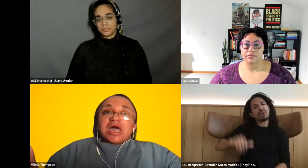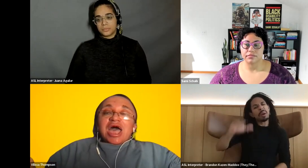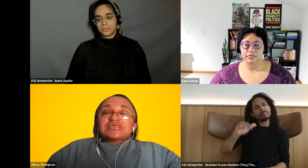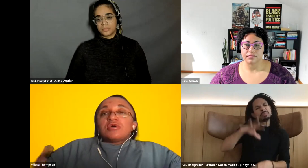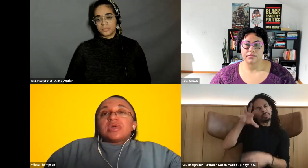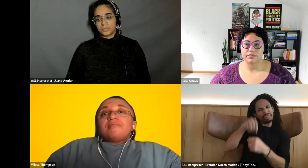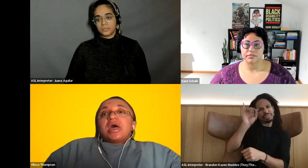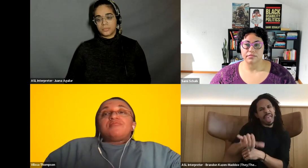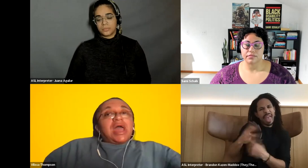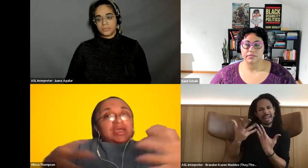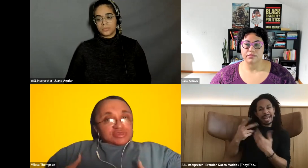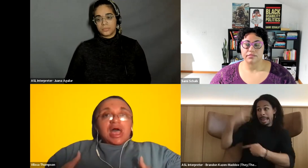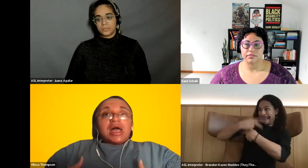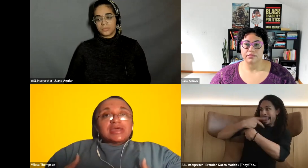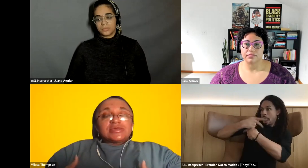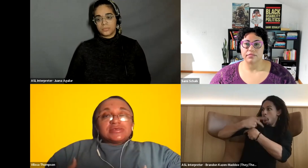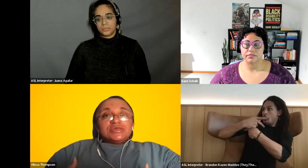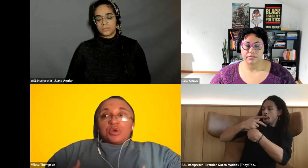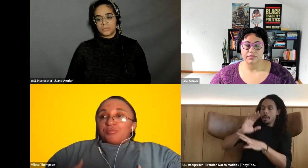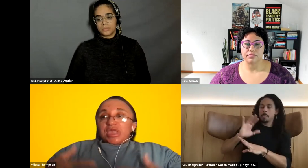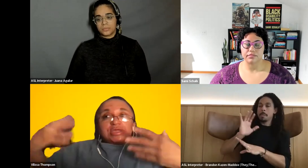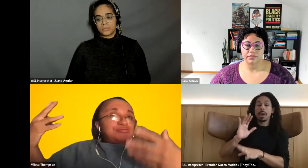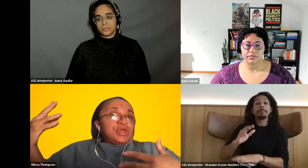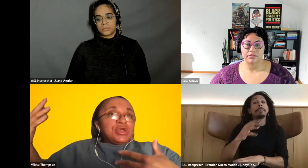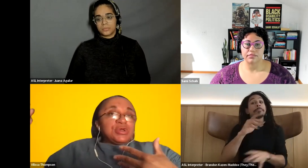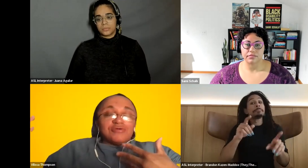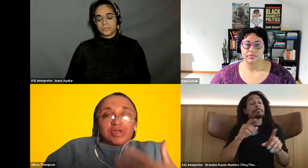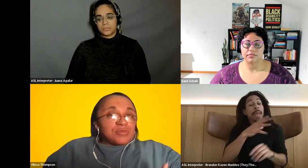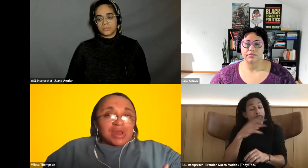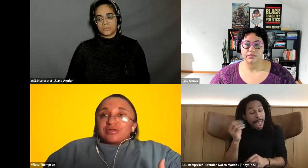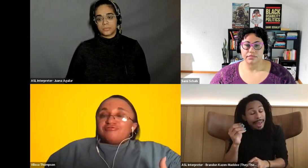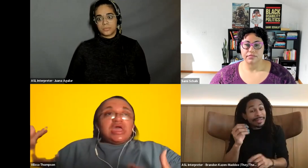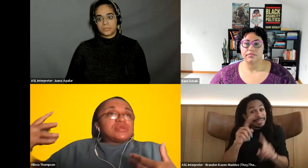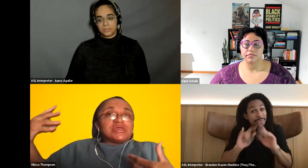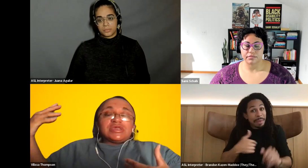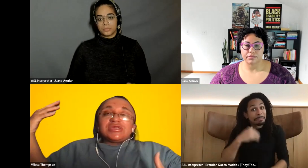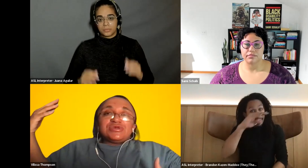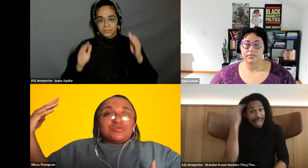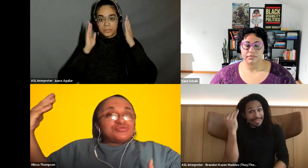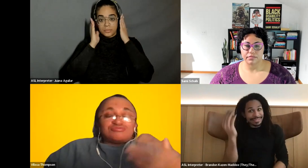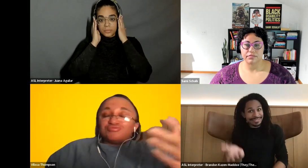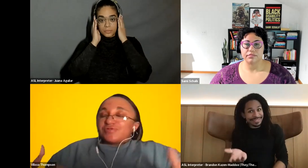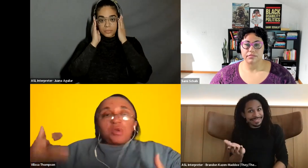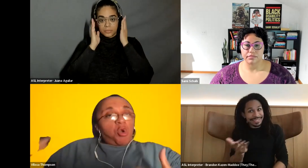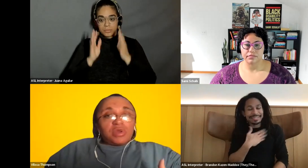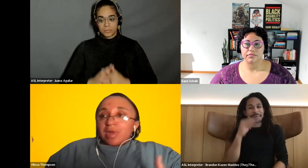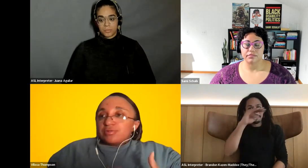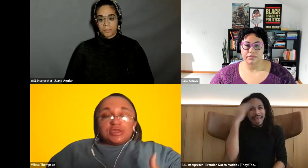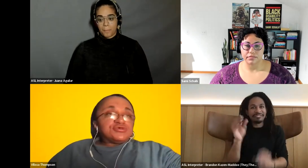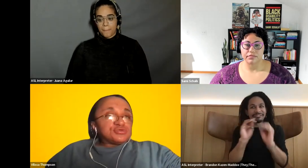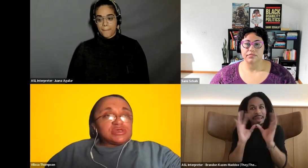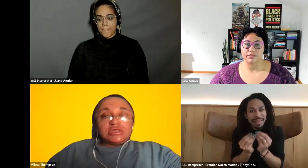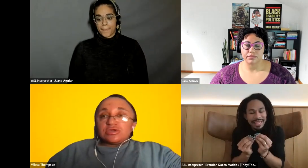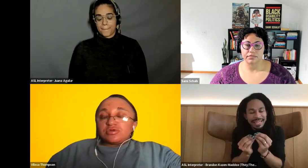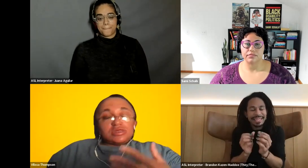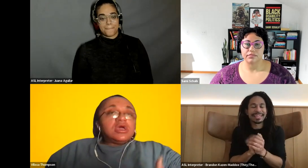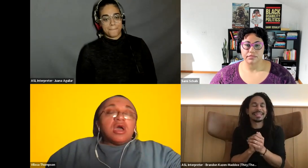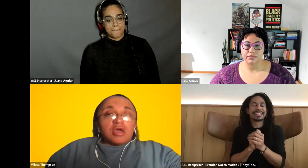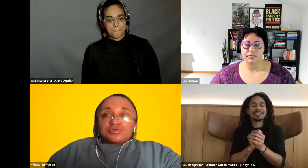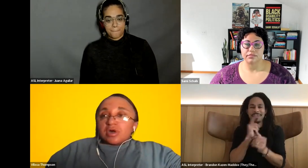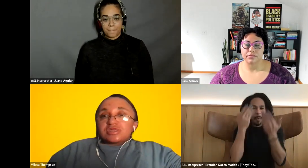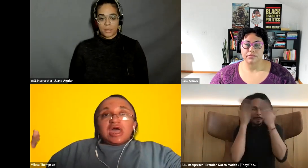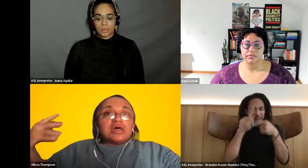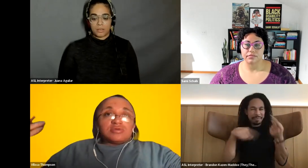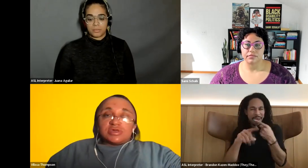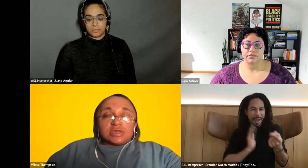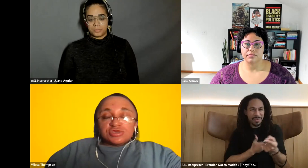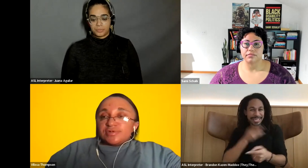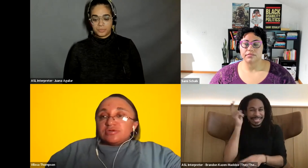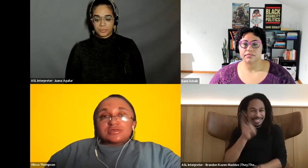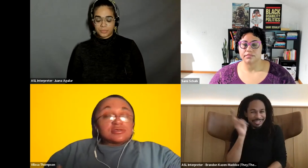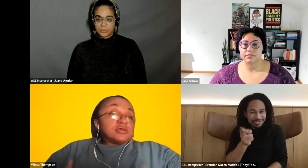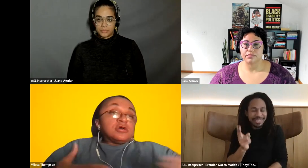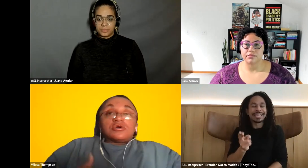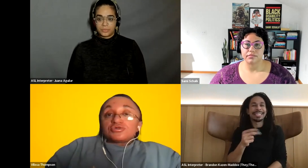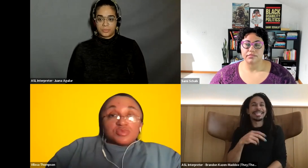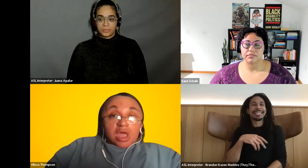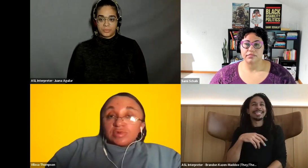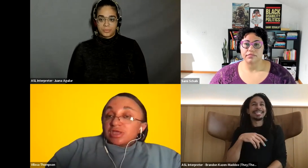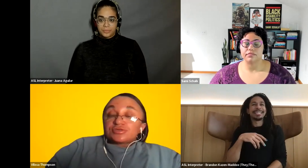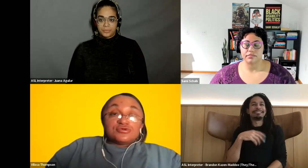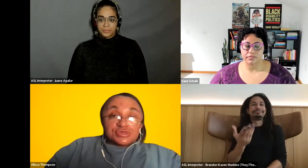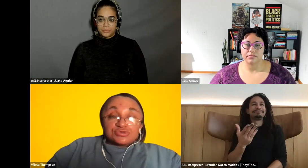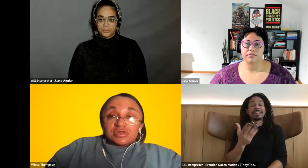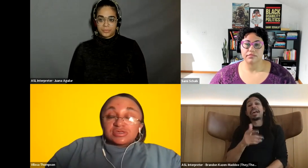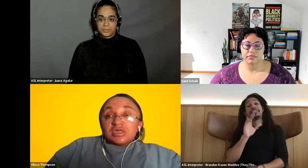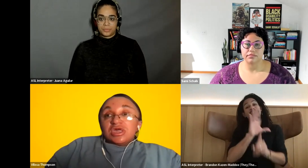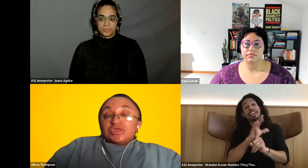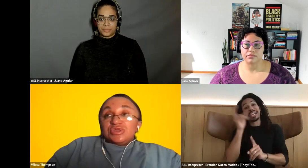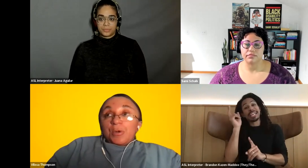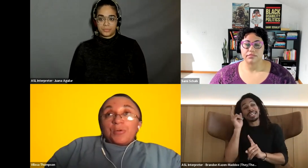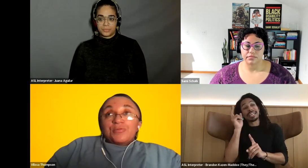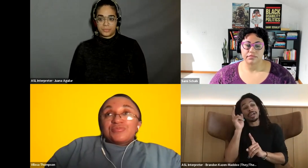Vilissa Thompson: I saw that my black it was highlighted, you know, being the very black family, you know, was very open about the history here, and our small town and their experiences going to predominantly black school district, you know.